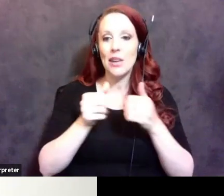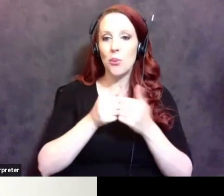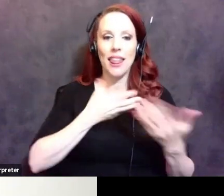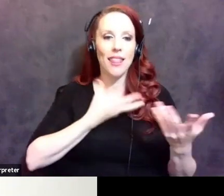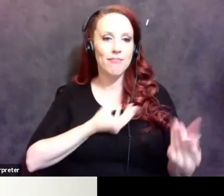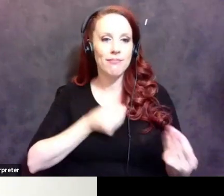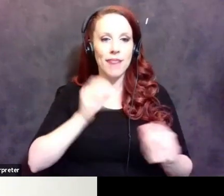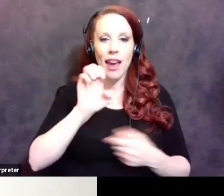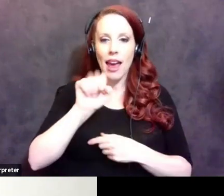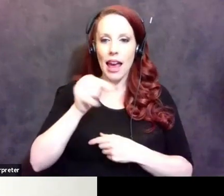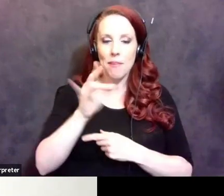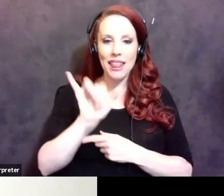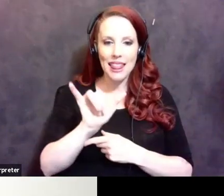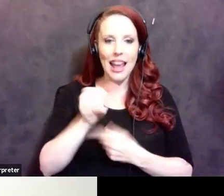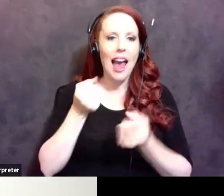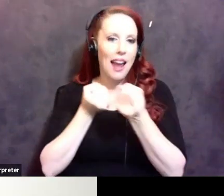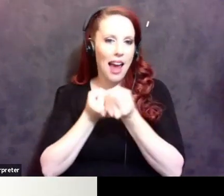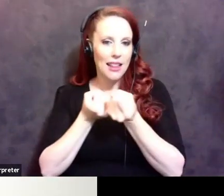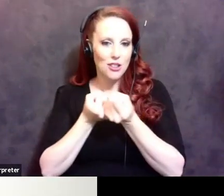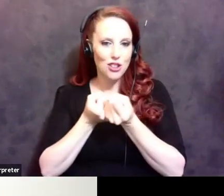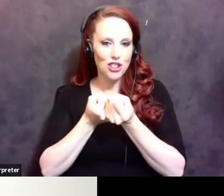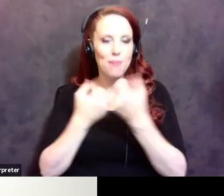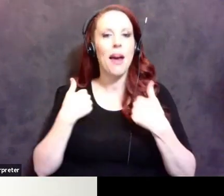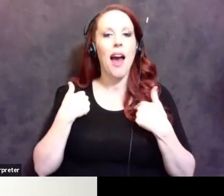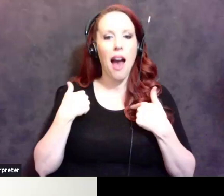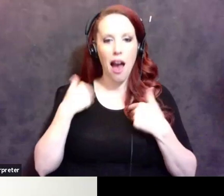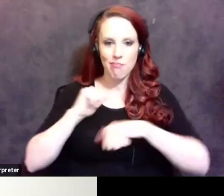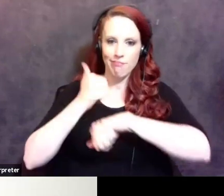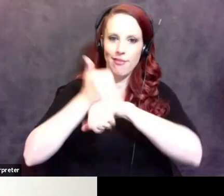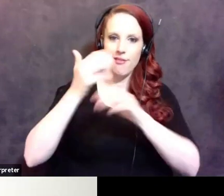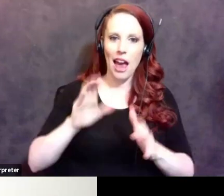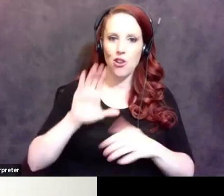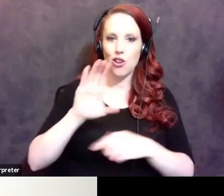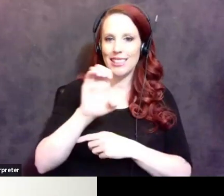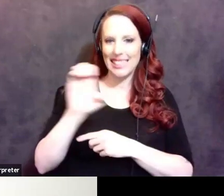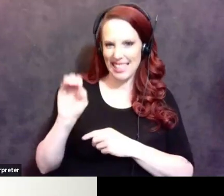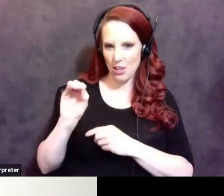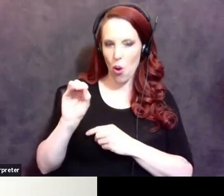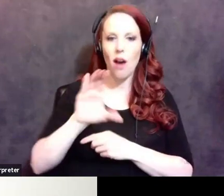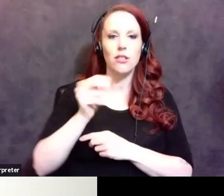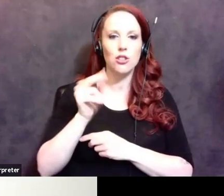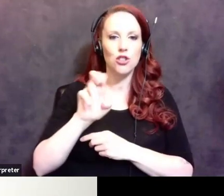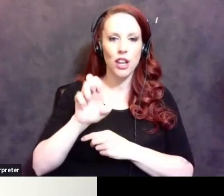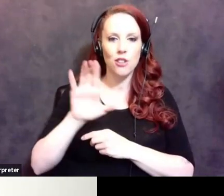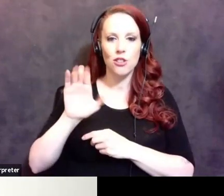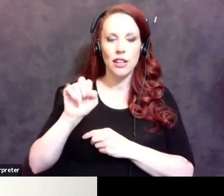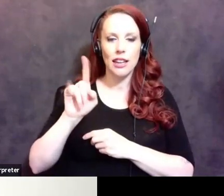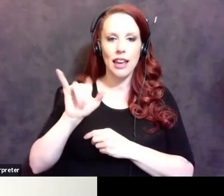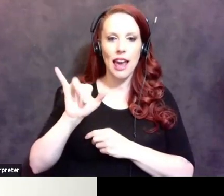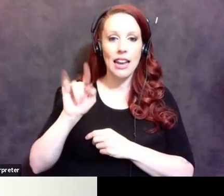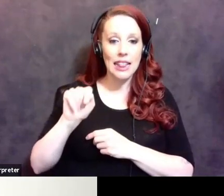Briana Epler, the founder and CEO of Change Catalyst At Change Catalyst we build inclusive innovation through training, consulting and events.